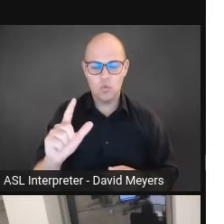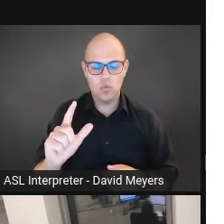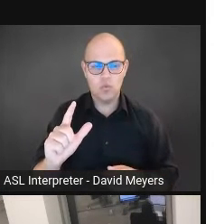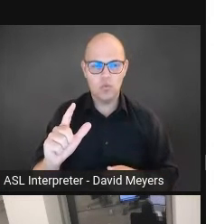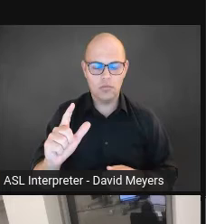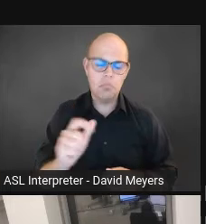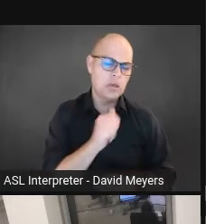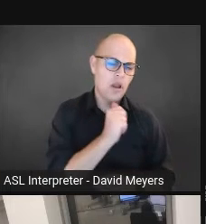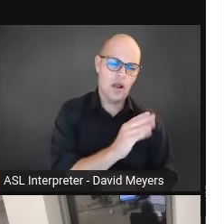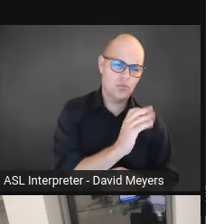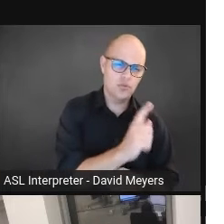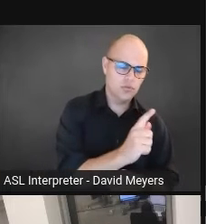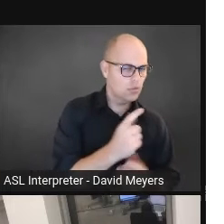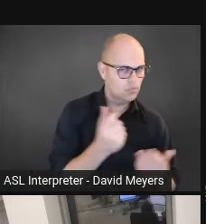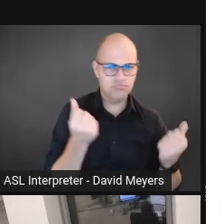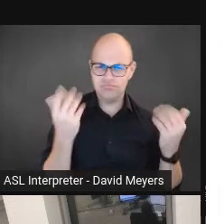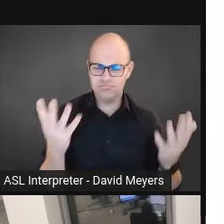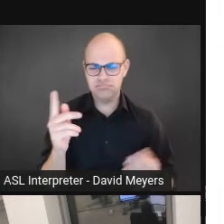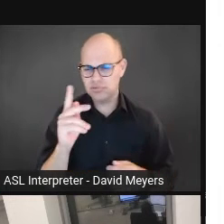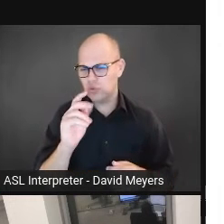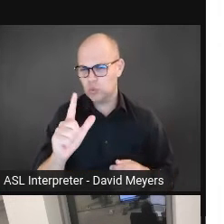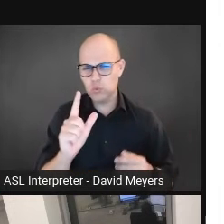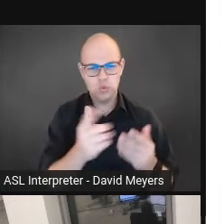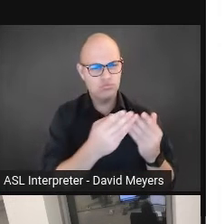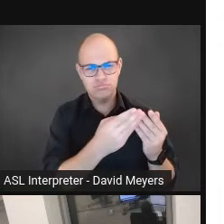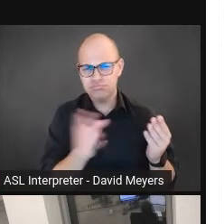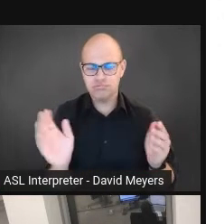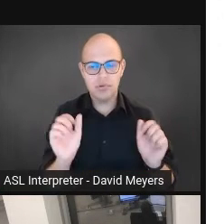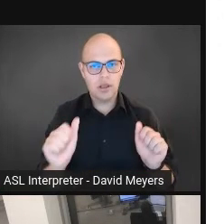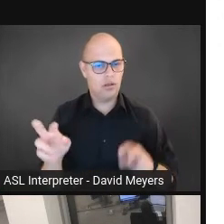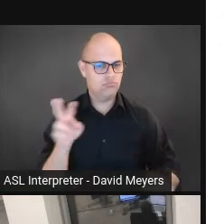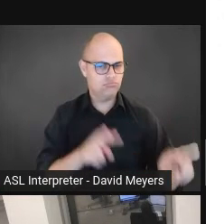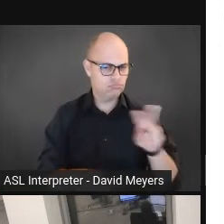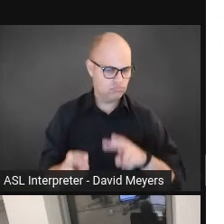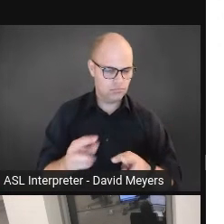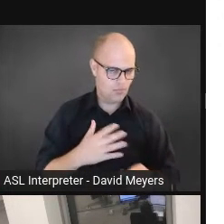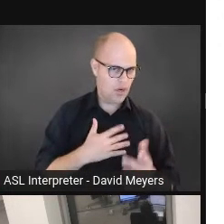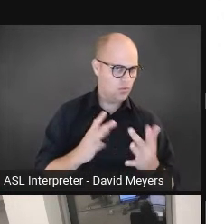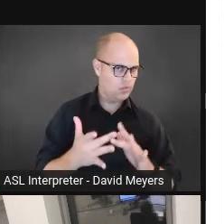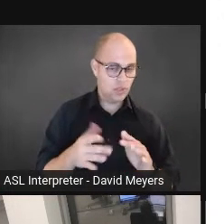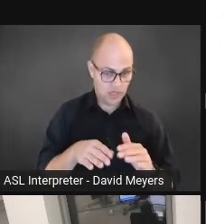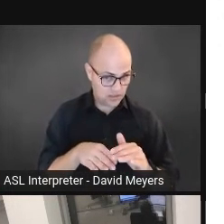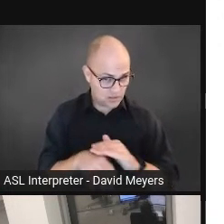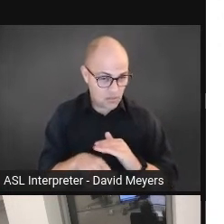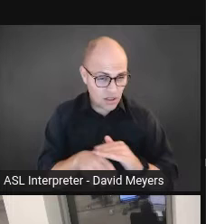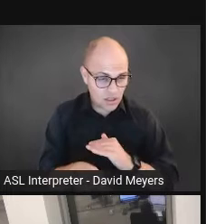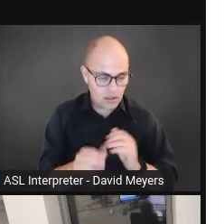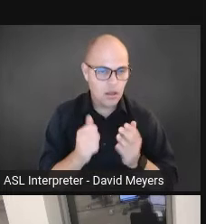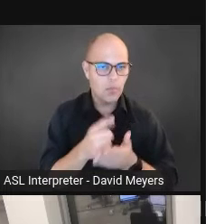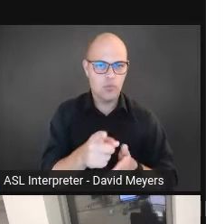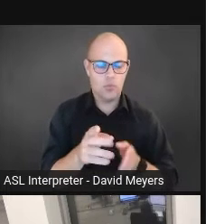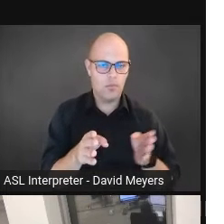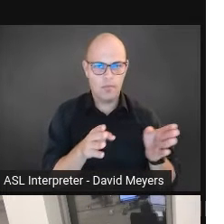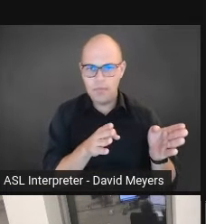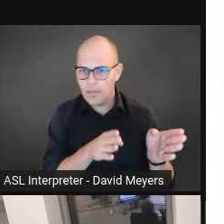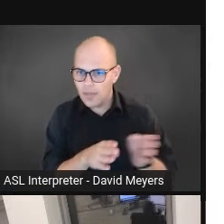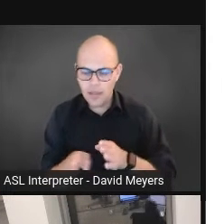that allow us to check our score and assess the scale of accessibility issues and thus can help us plan and prioritize specific actions.